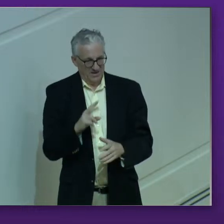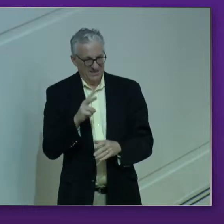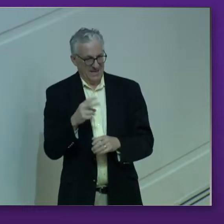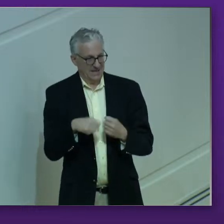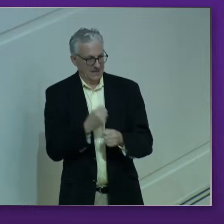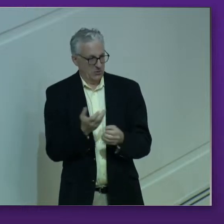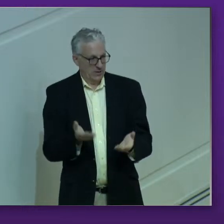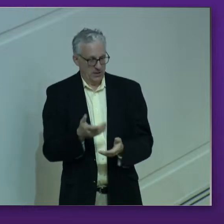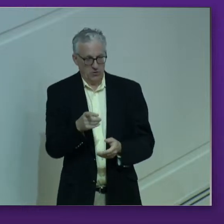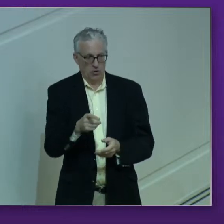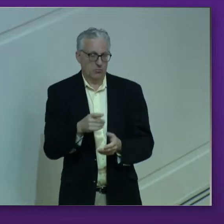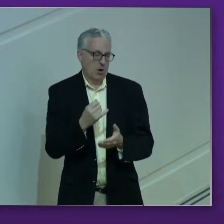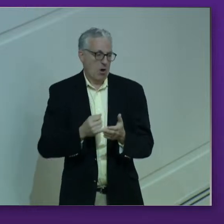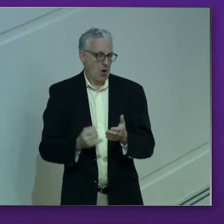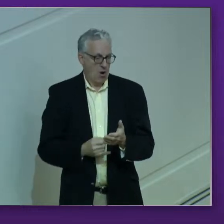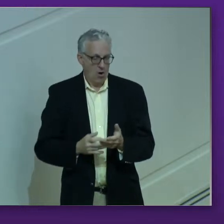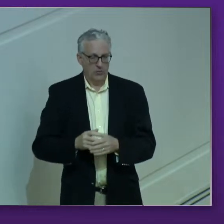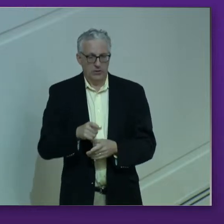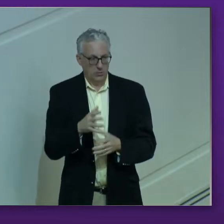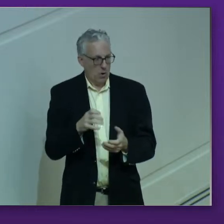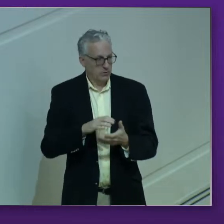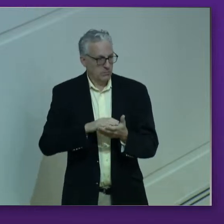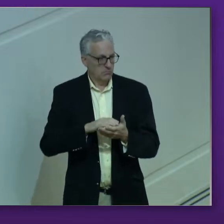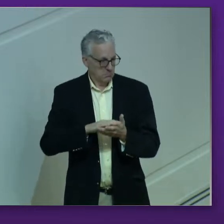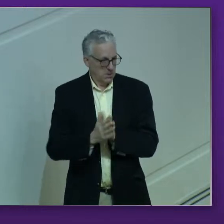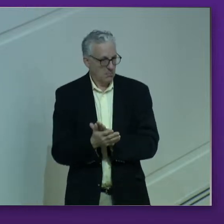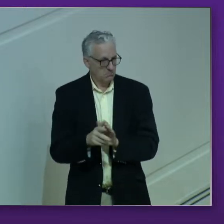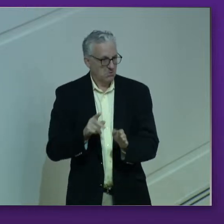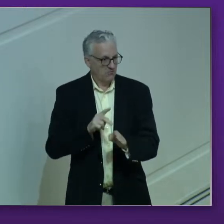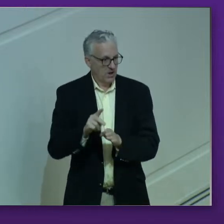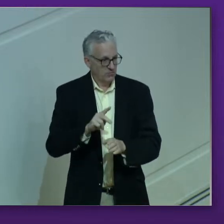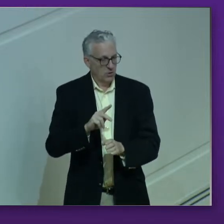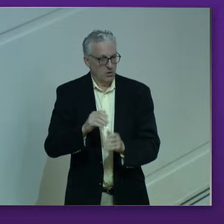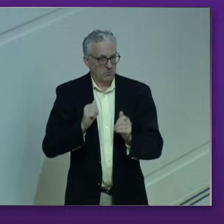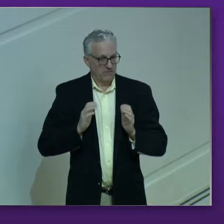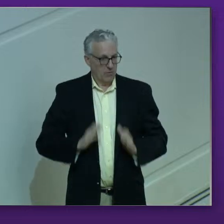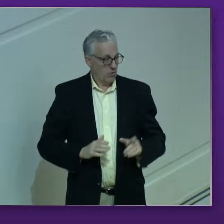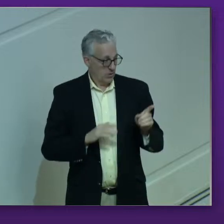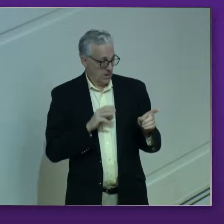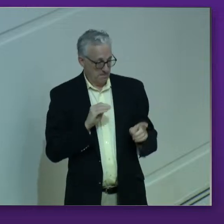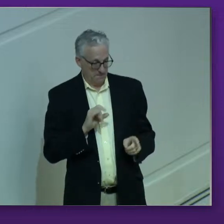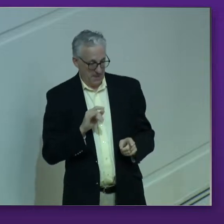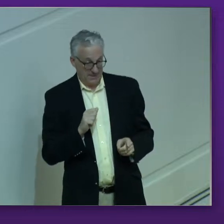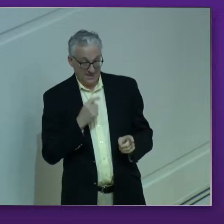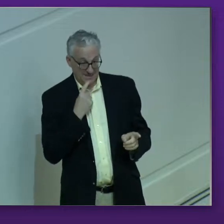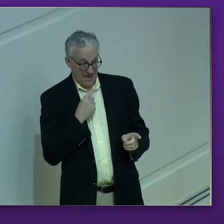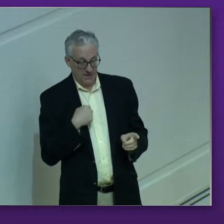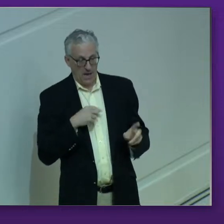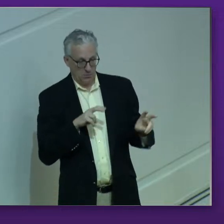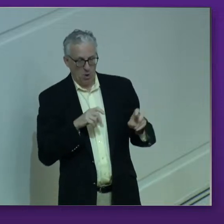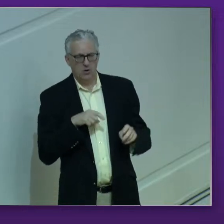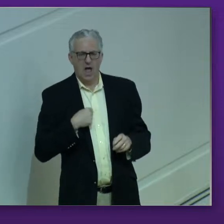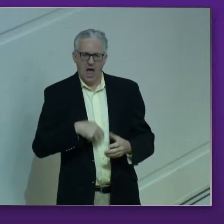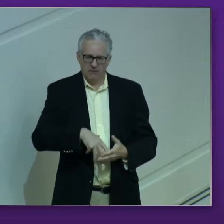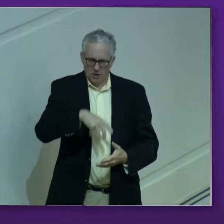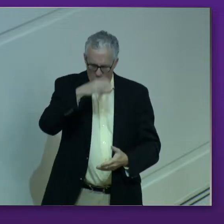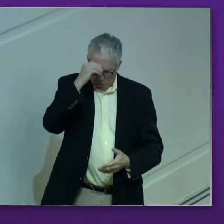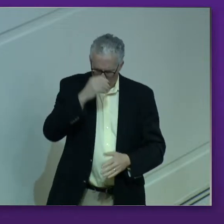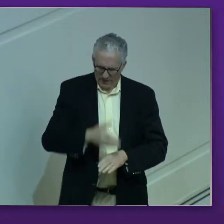A SONG FOR US SHE IS PERFORMING ARTIST MAJOR JUST COMPLETED HER